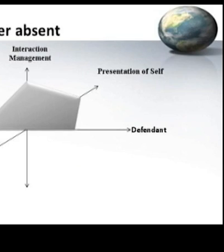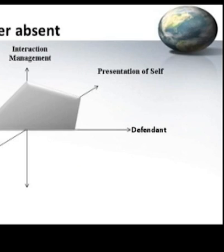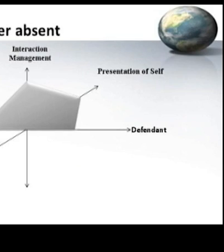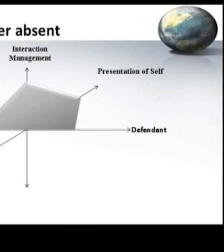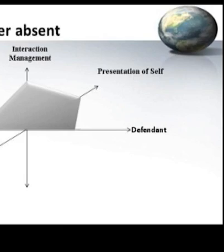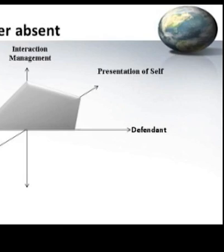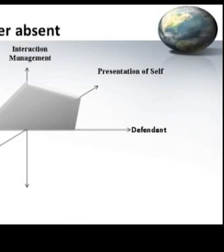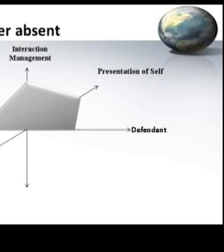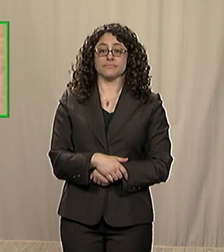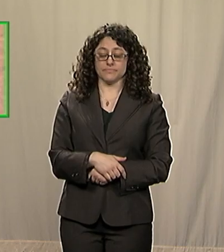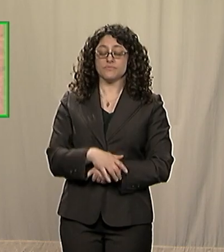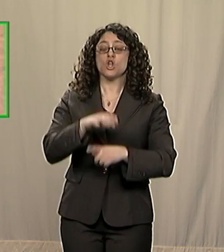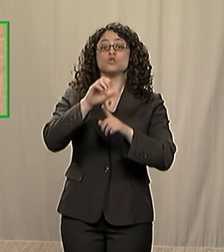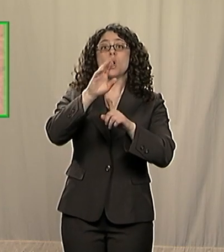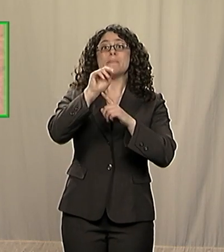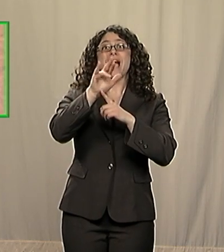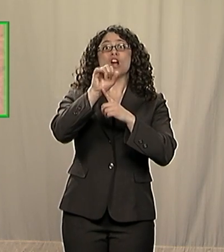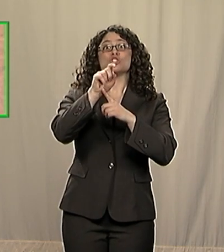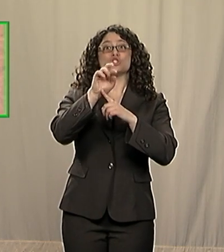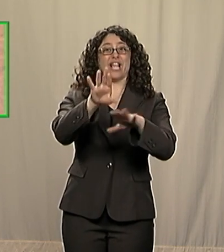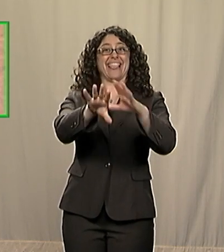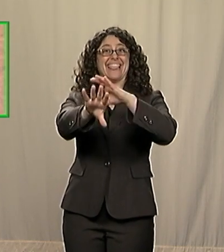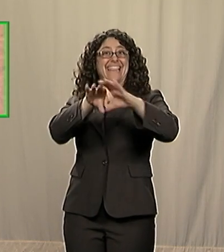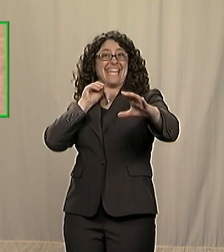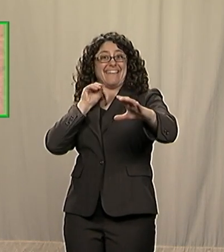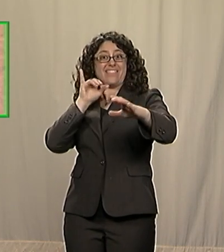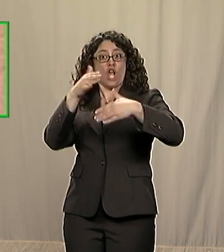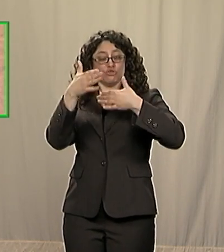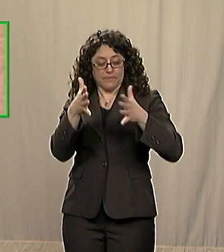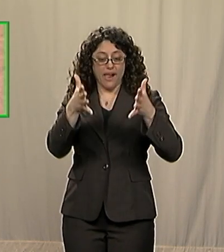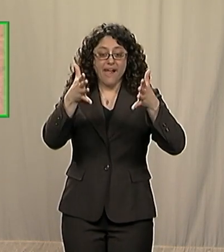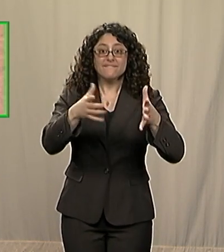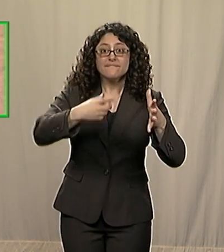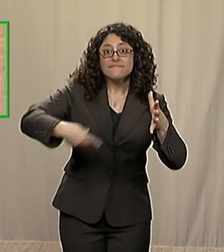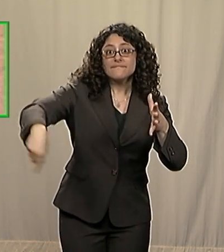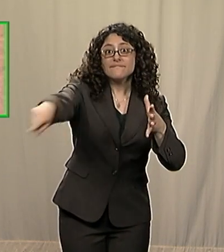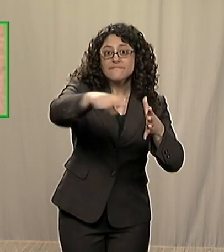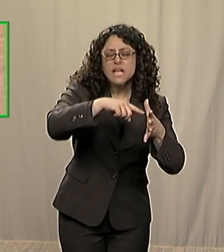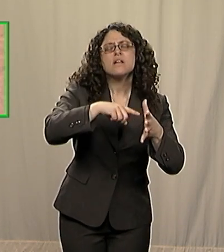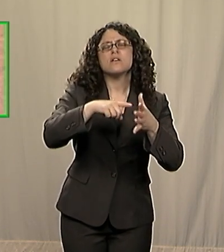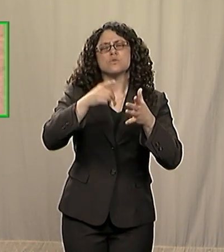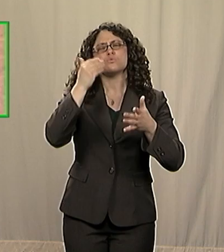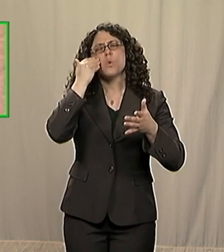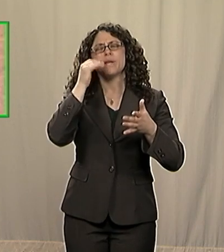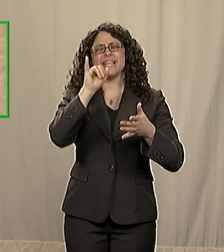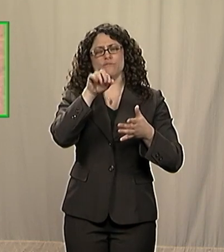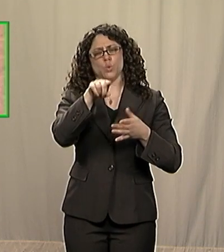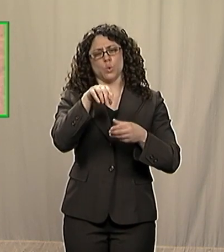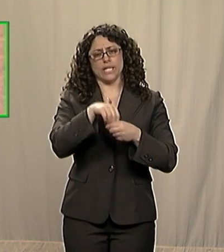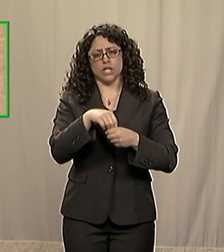So the barrister leaves the room, and the other participants are left in a room. If you've ever been in a room with people,